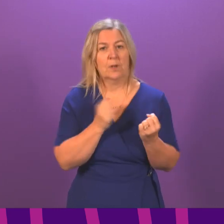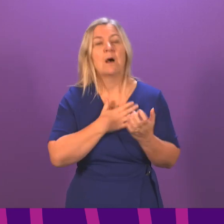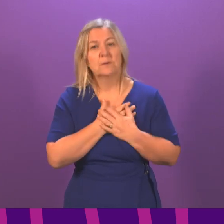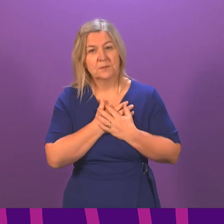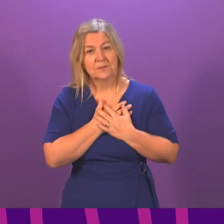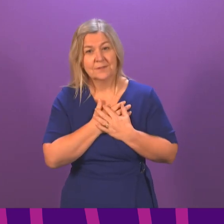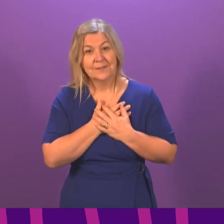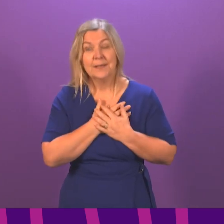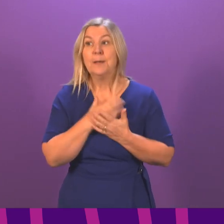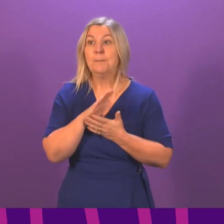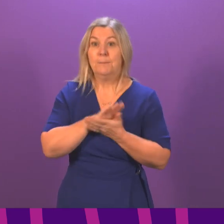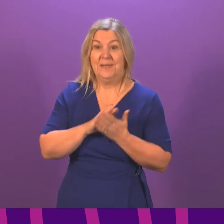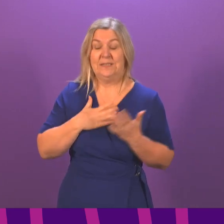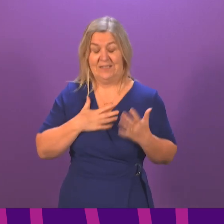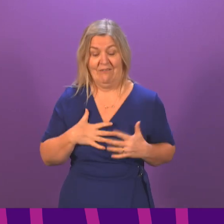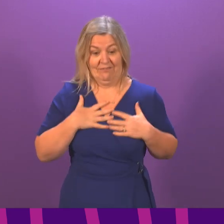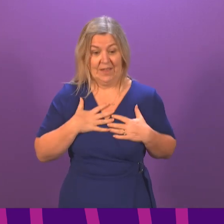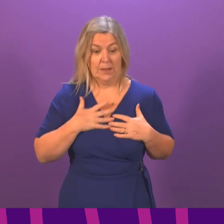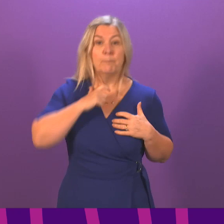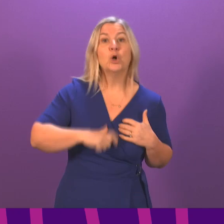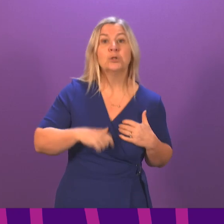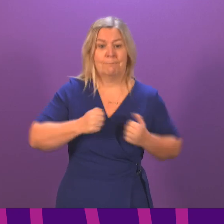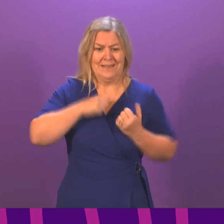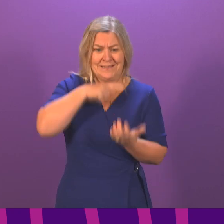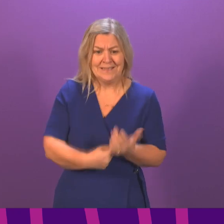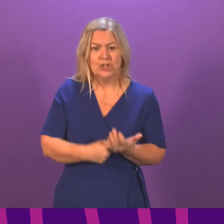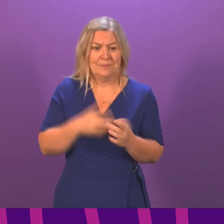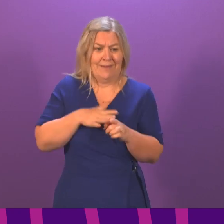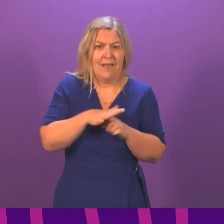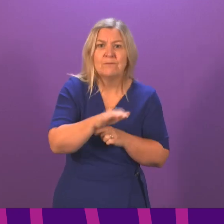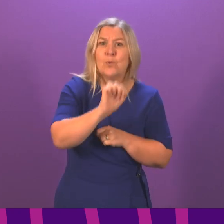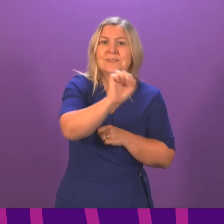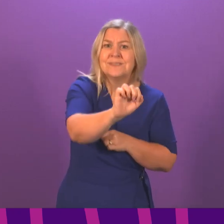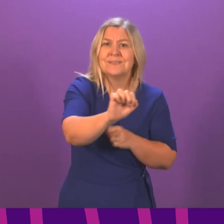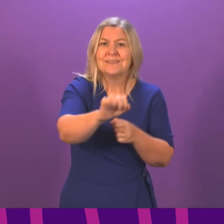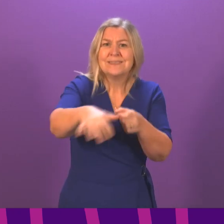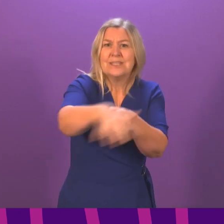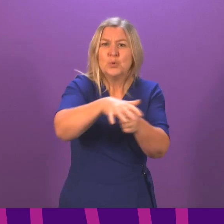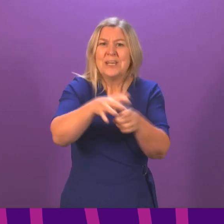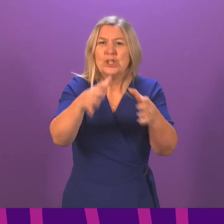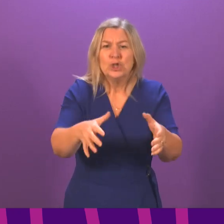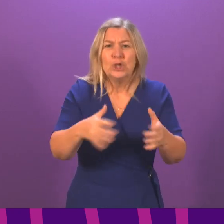decisions that are influencing the situation. In some ways, it is trite to say this, and